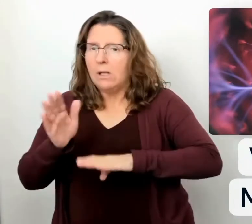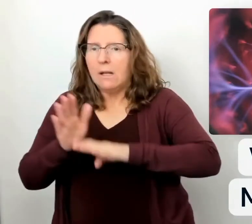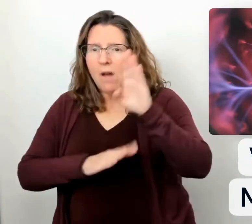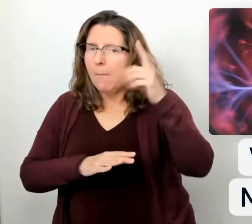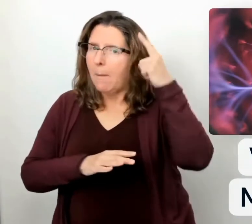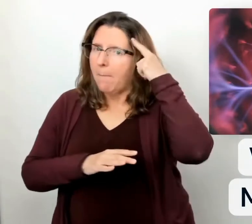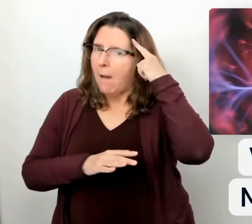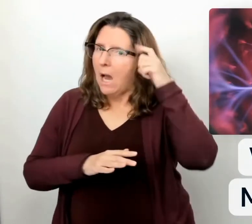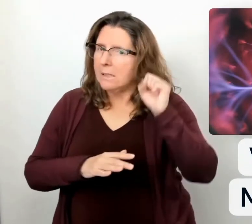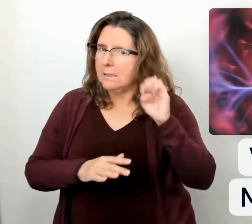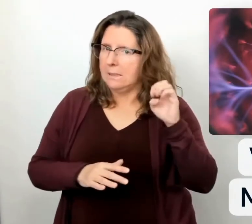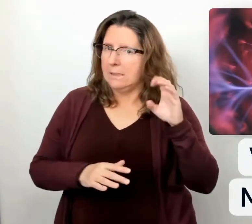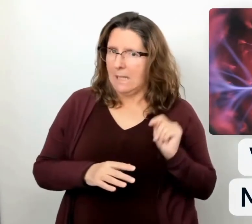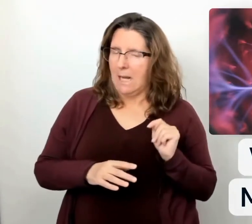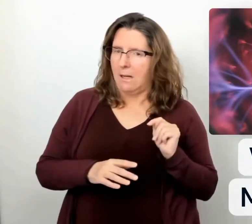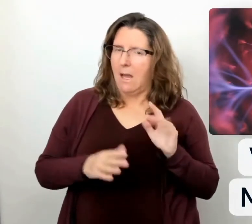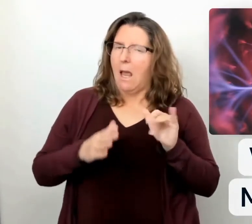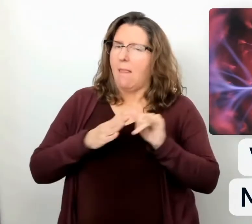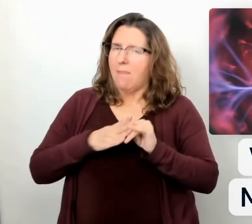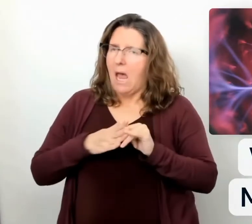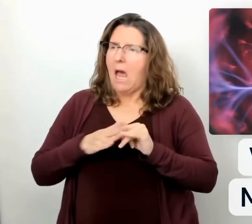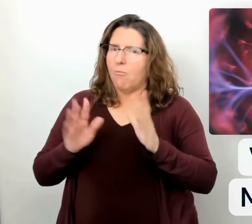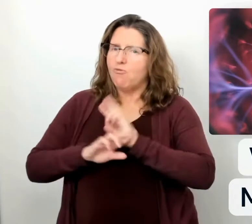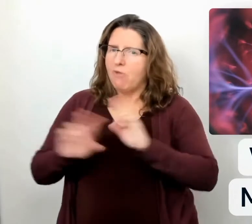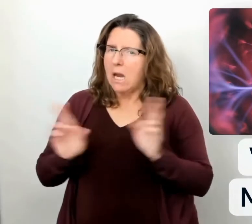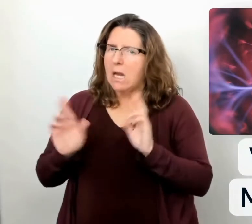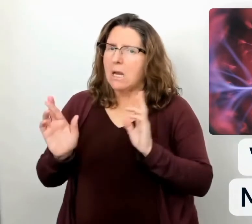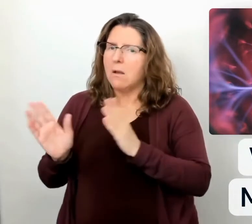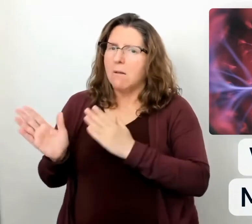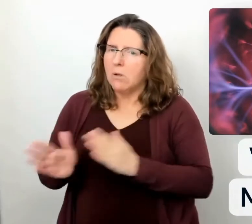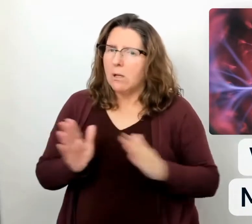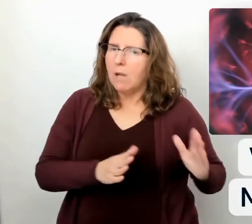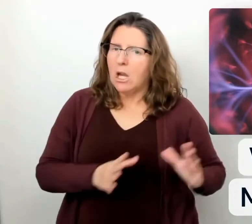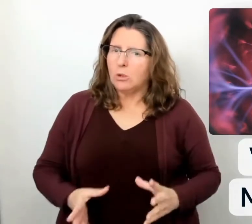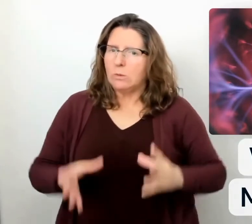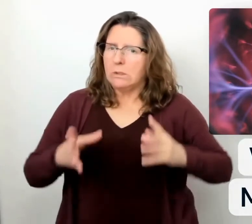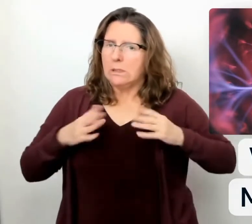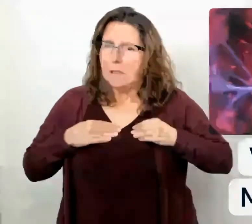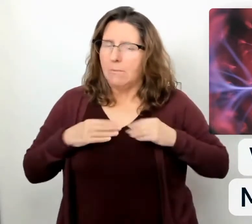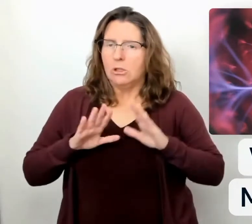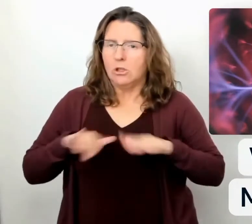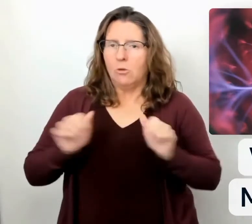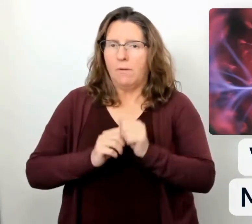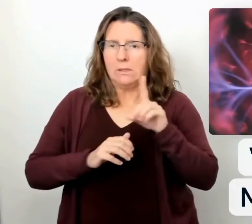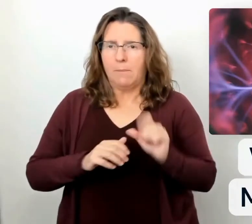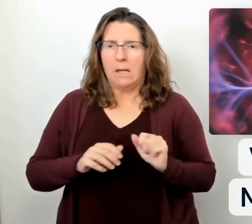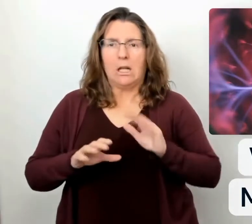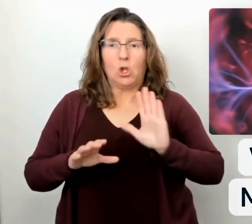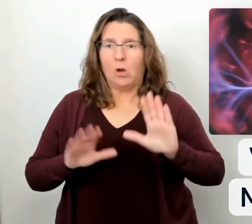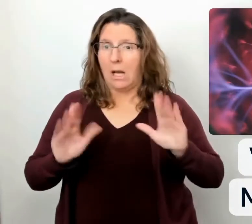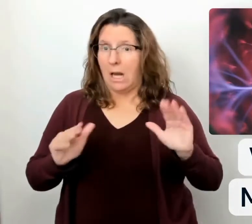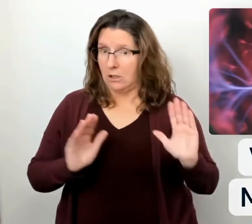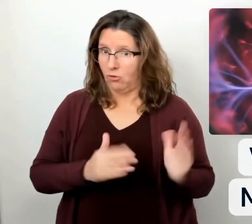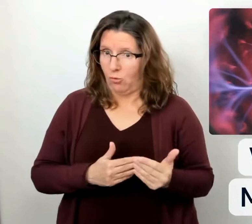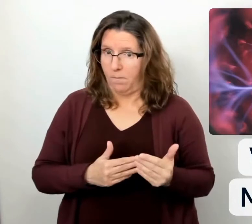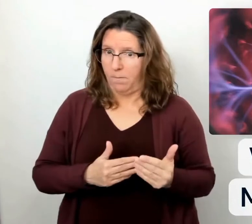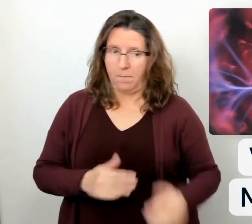If your mindset is ready, willing and prepared to accept children with disabilities in your classroom, that's where you begin.